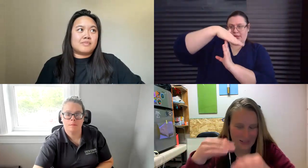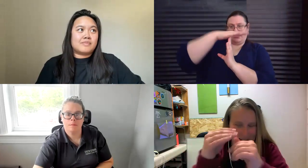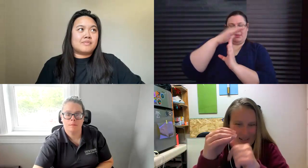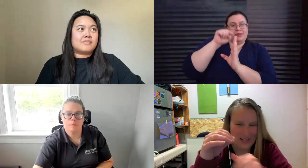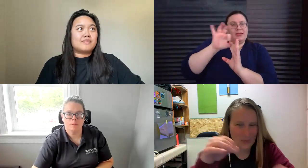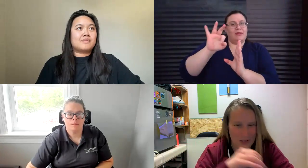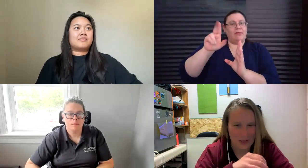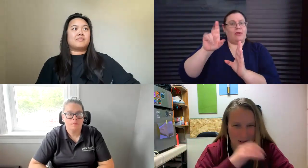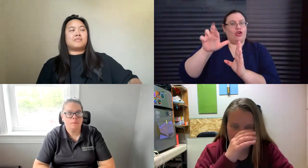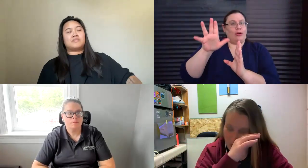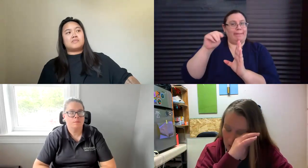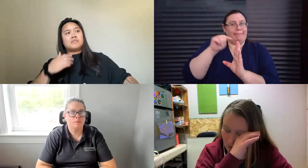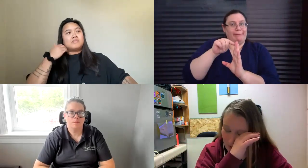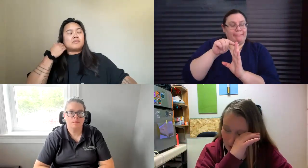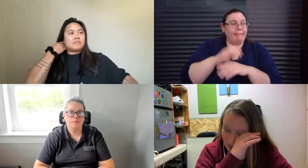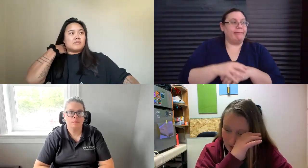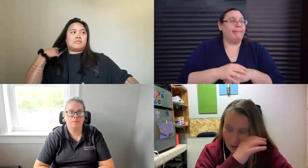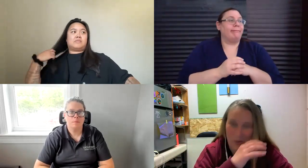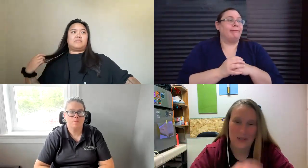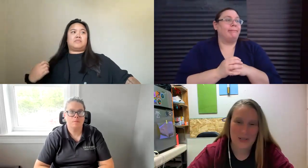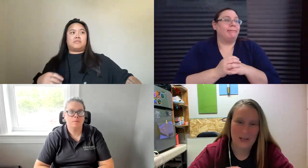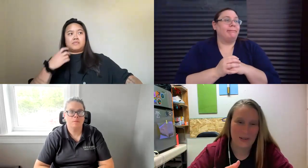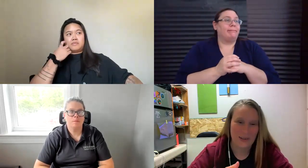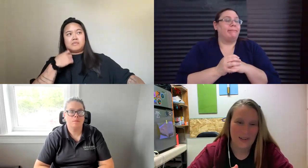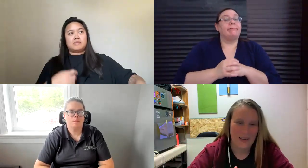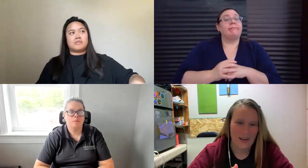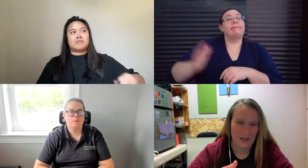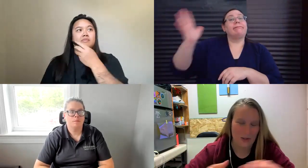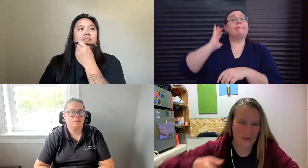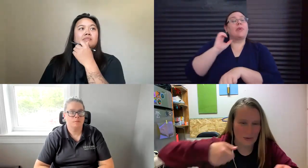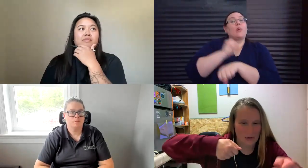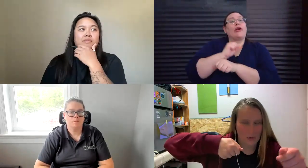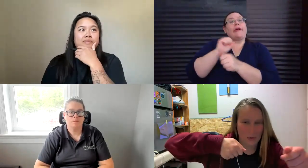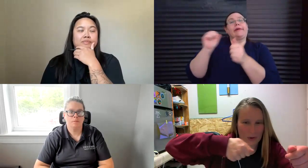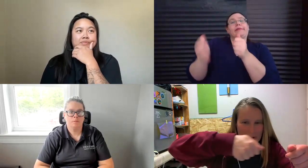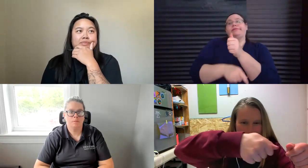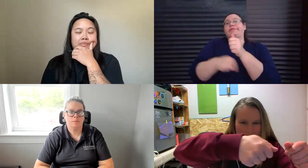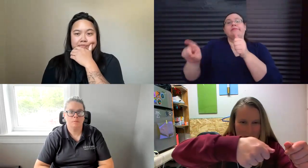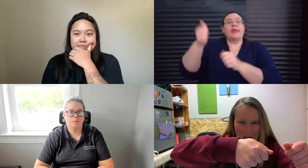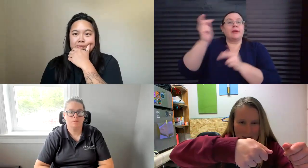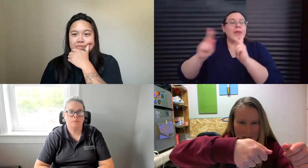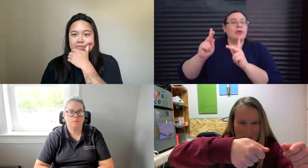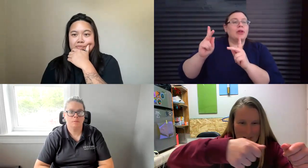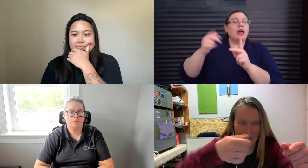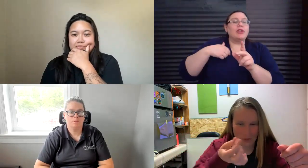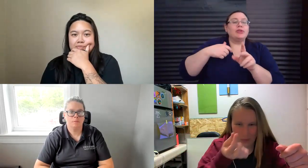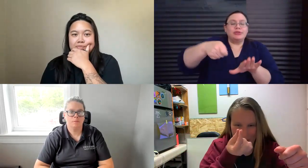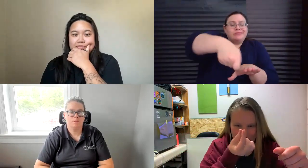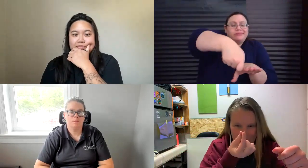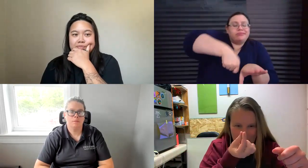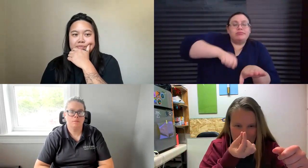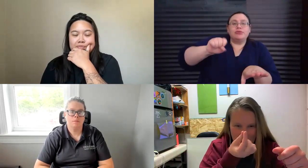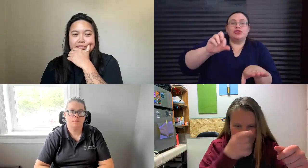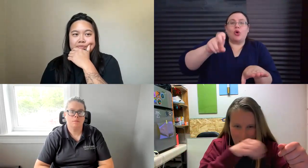And when I was apprenticing I used to score sheets of glass and there would be chips under